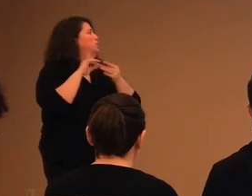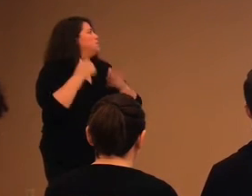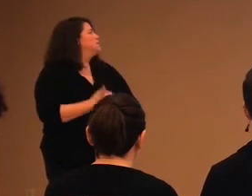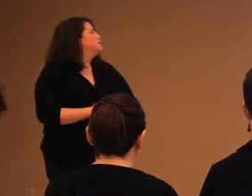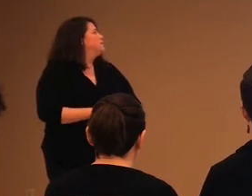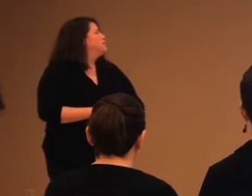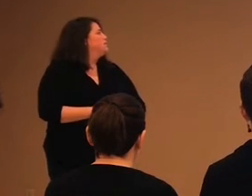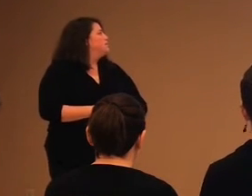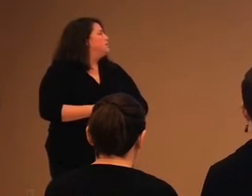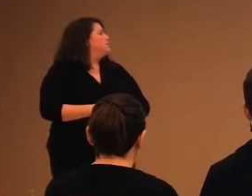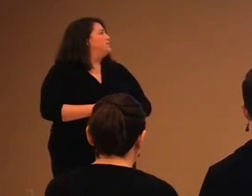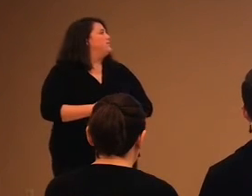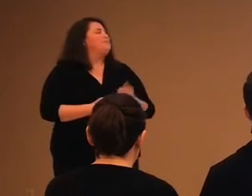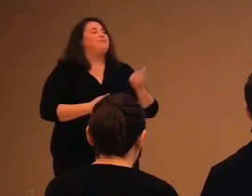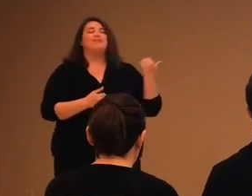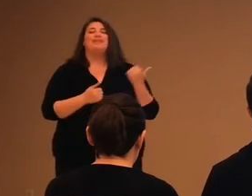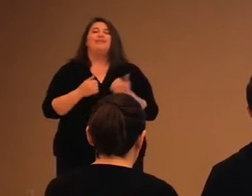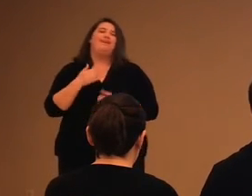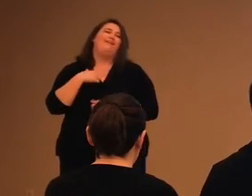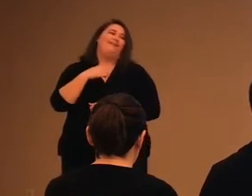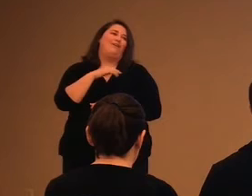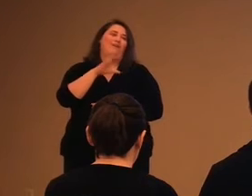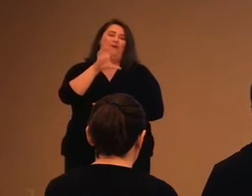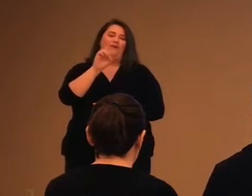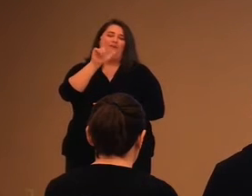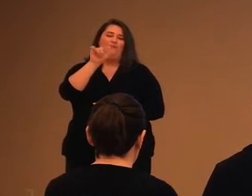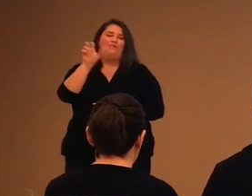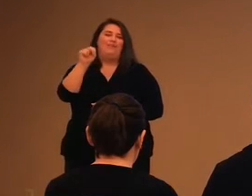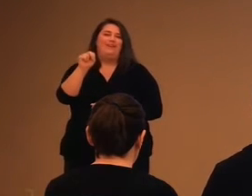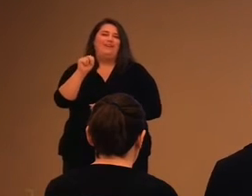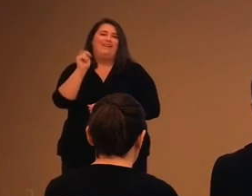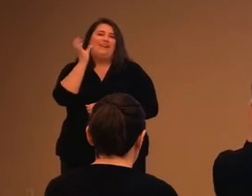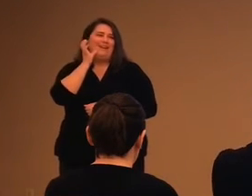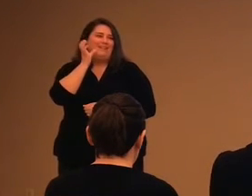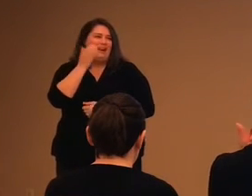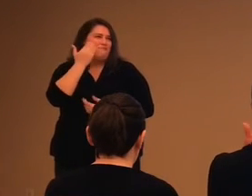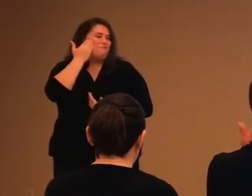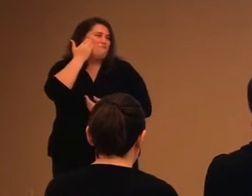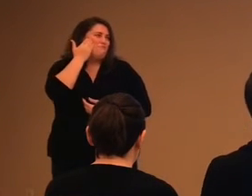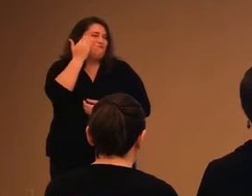And this I love choline I have no idea what this exuberant moment was but I happen to catch it on camera